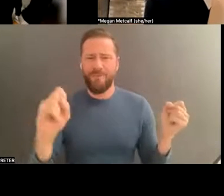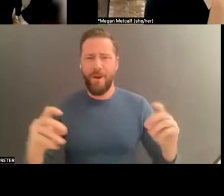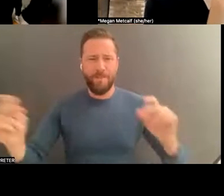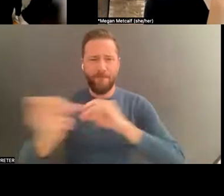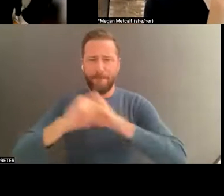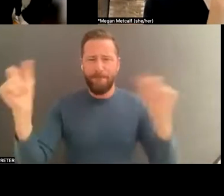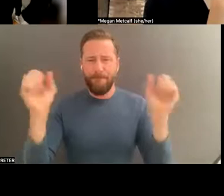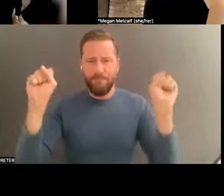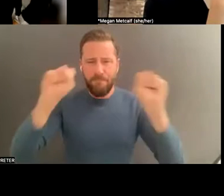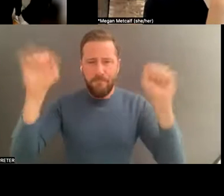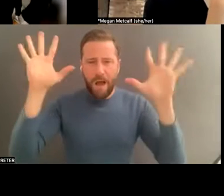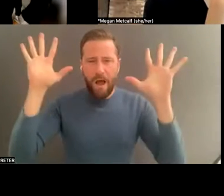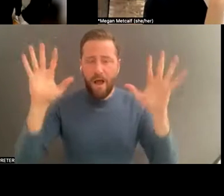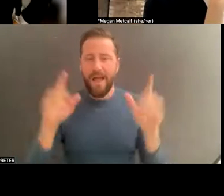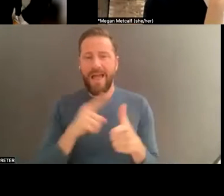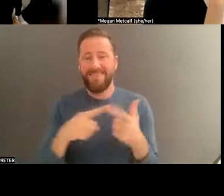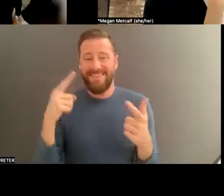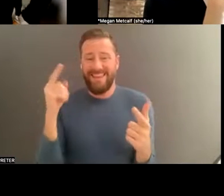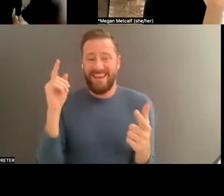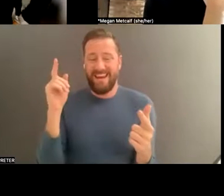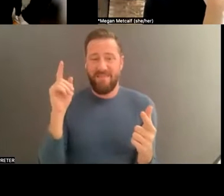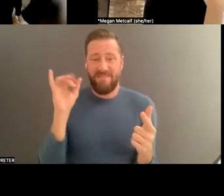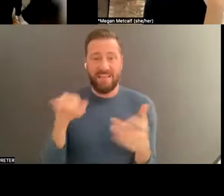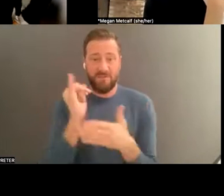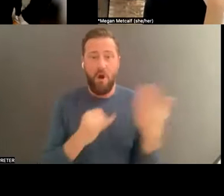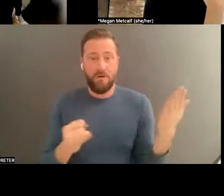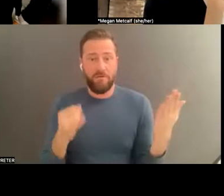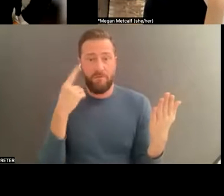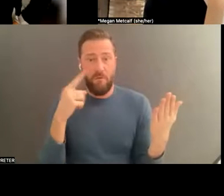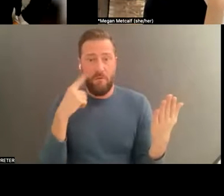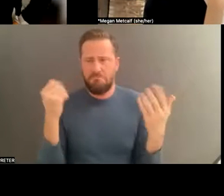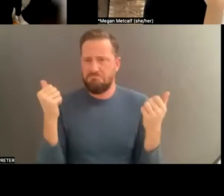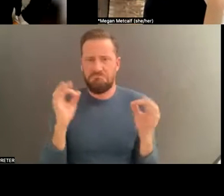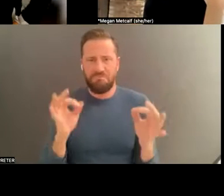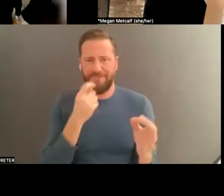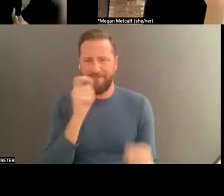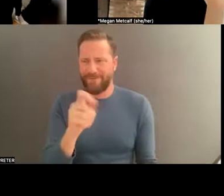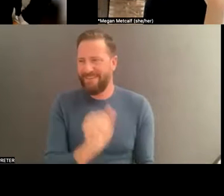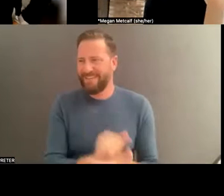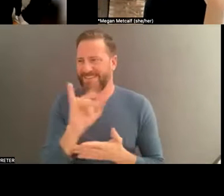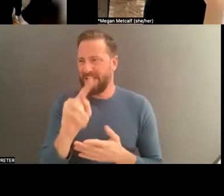and where the art falls, that's where the art falls. And then you realize that there's got